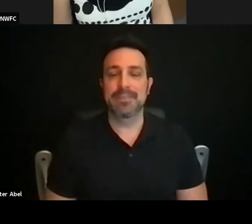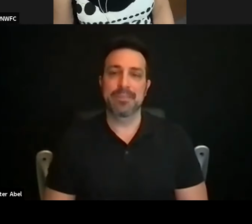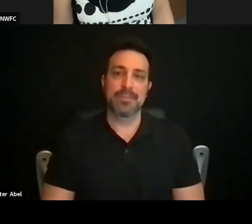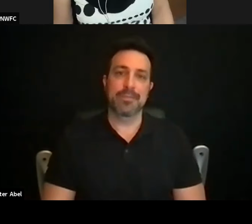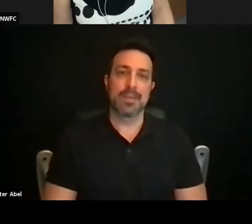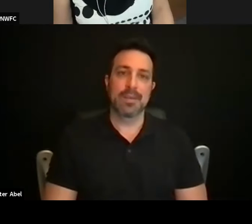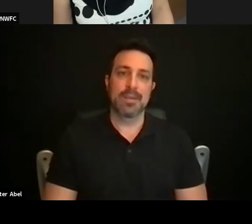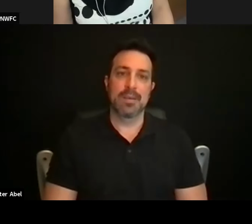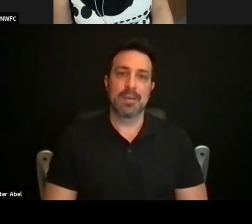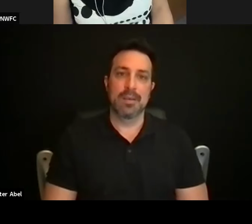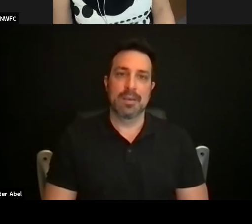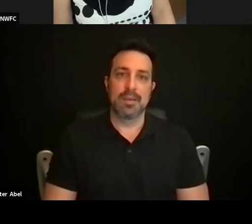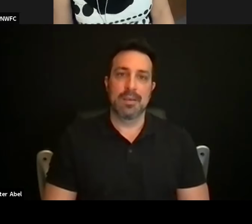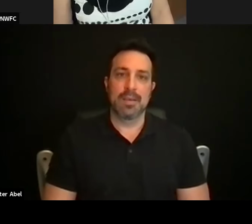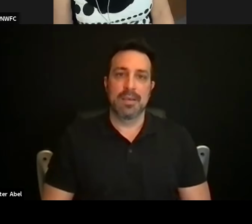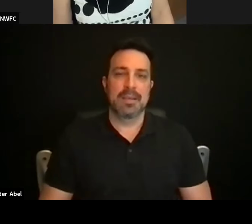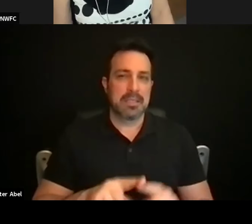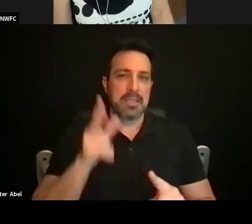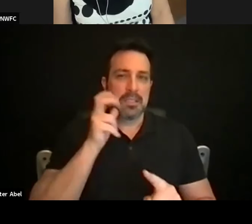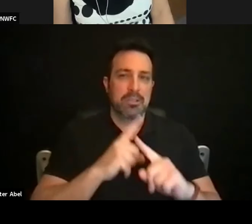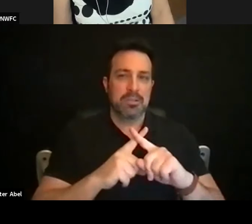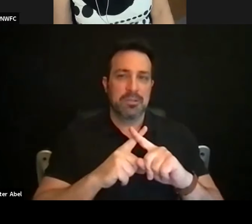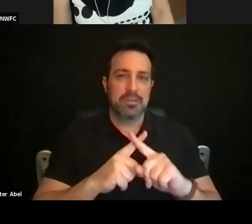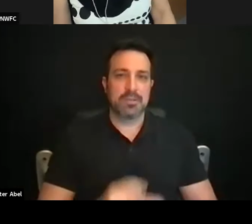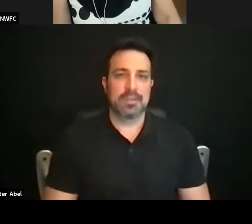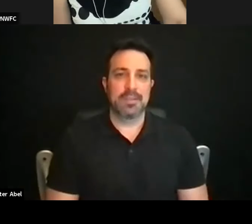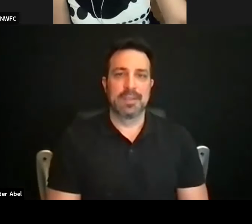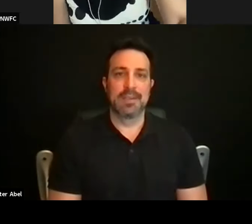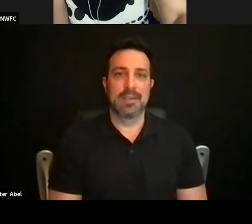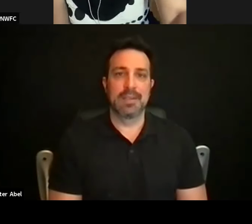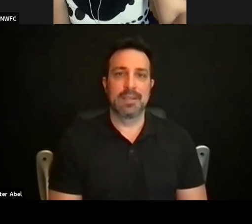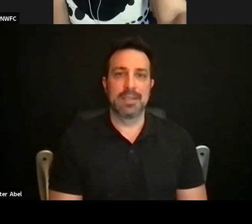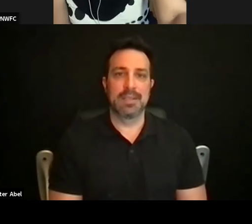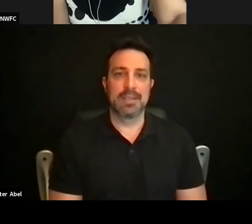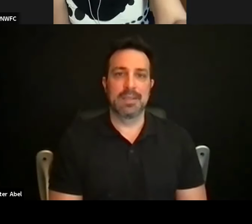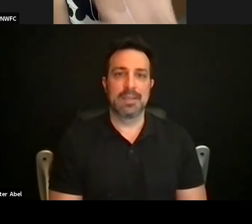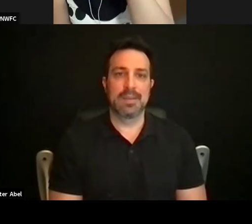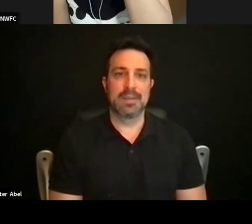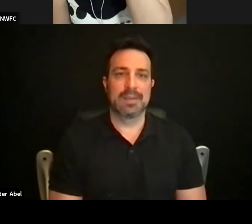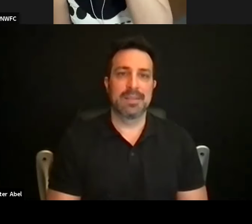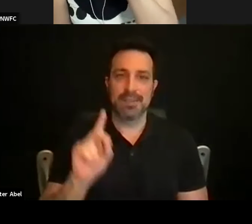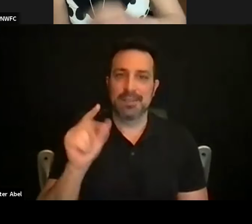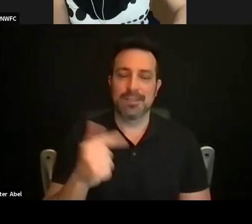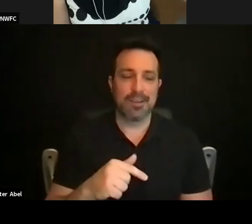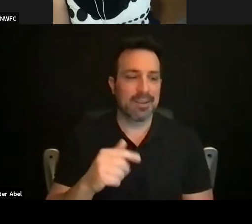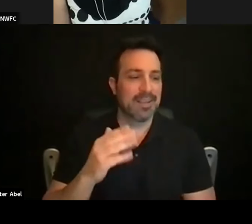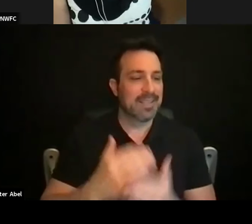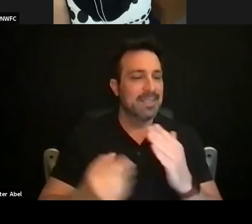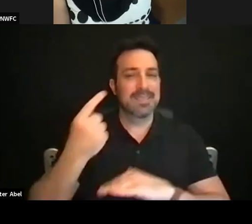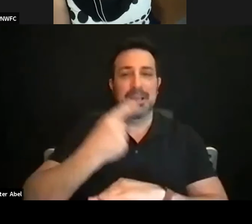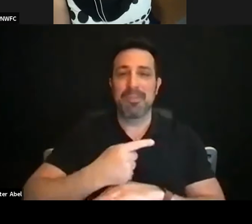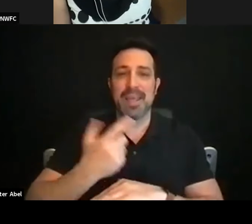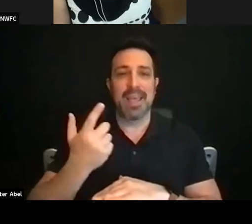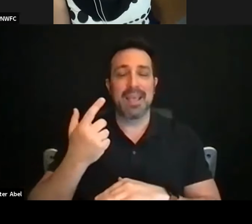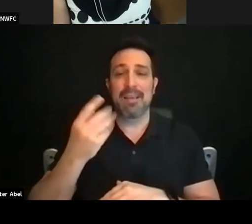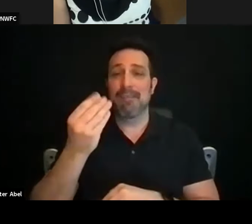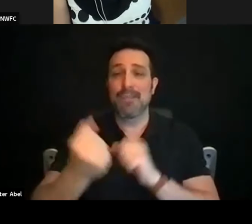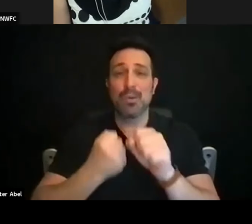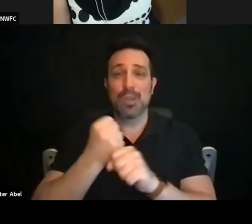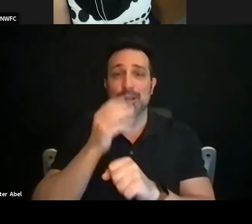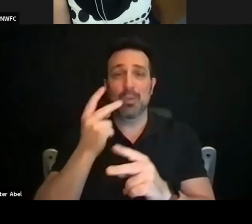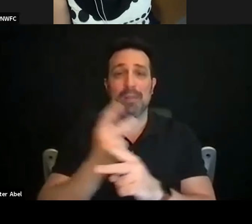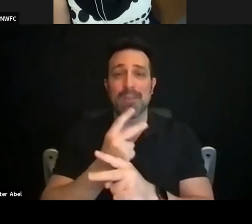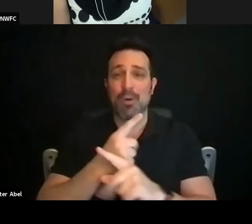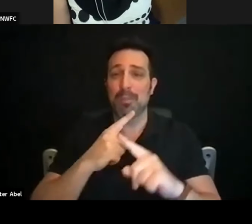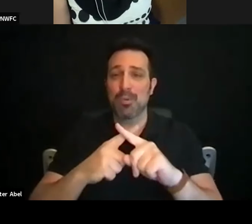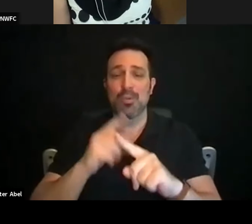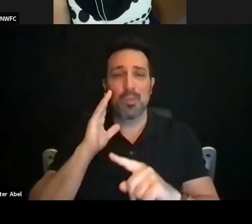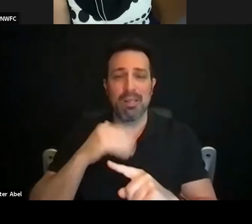will be able